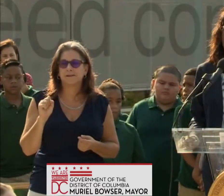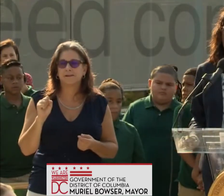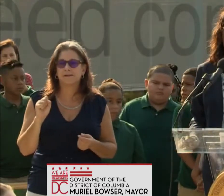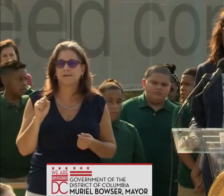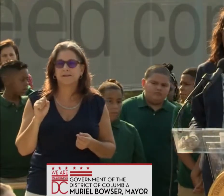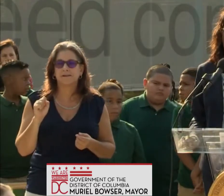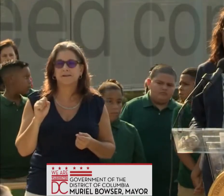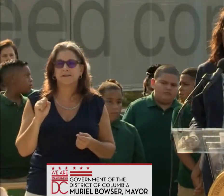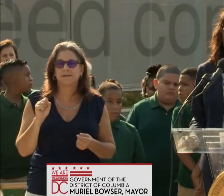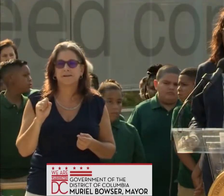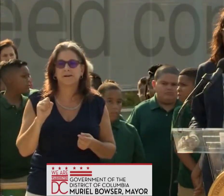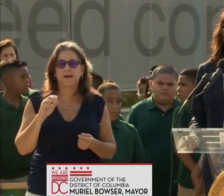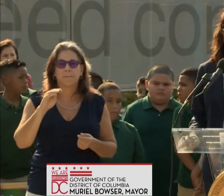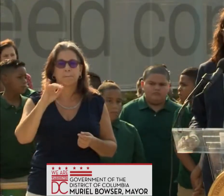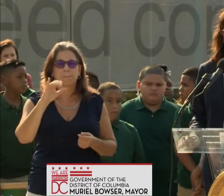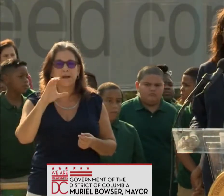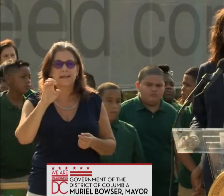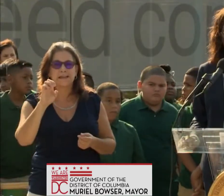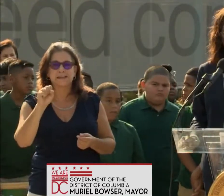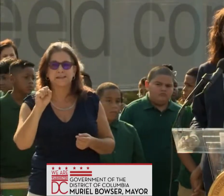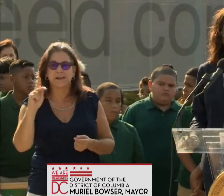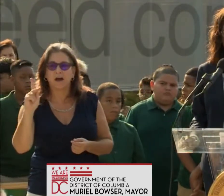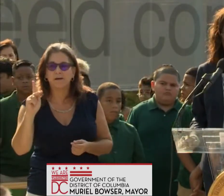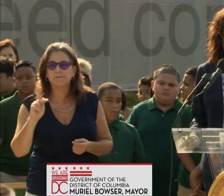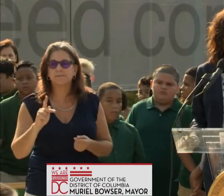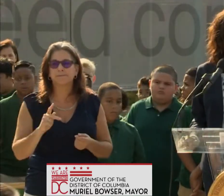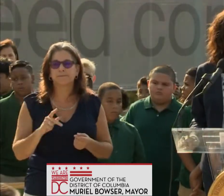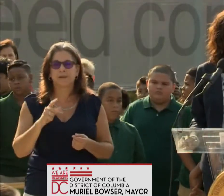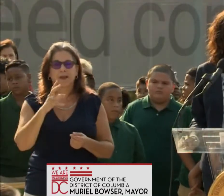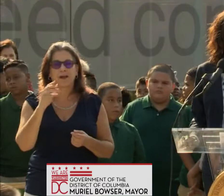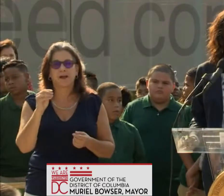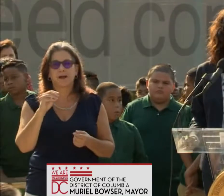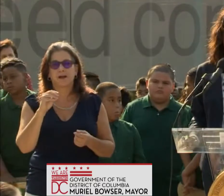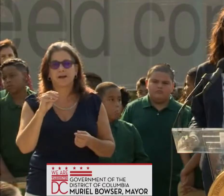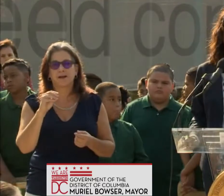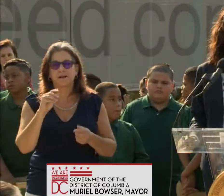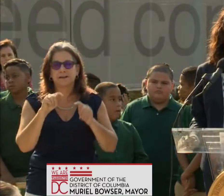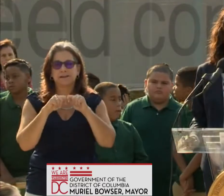supporting teams of Kyra Monti construction and aecom again I thank you